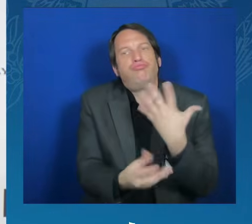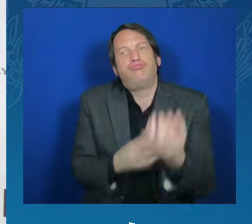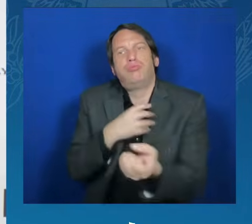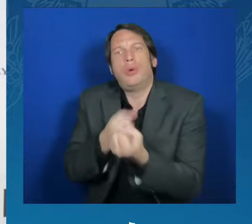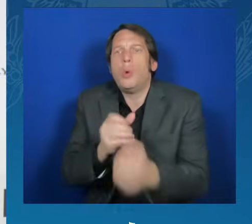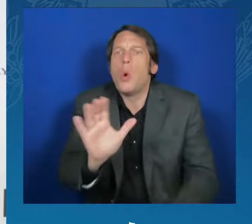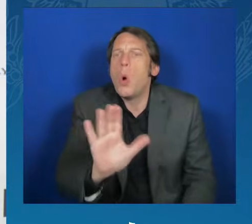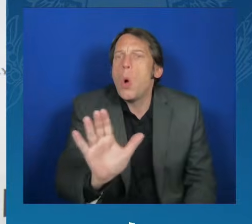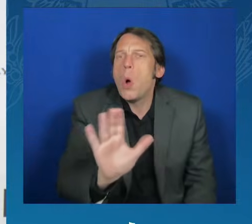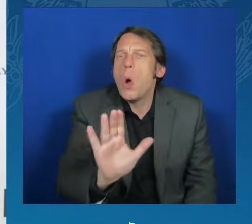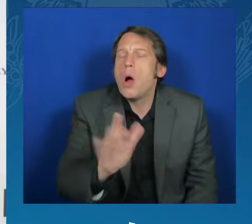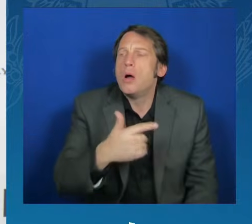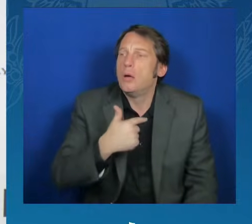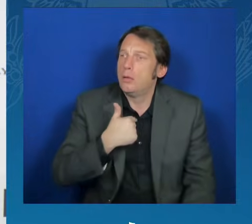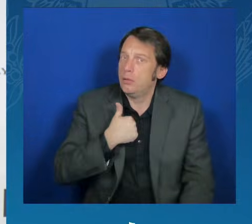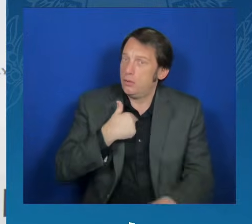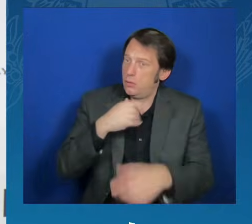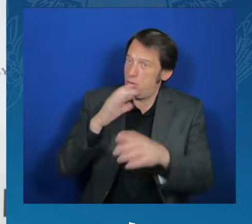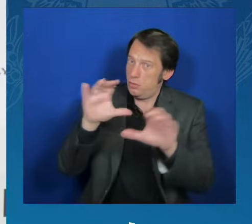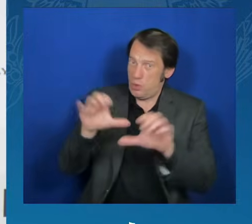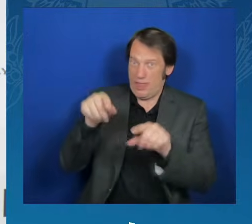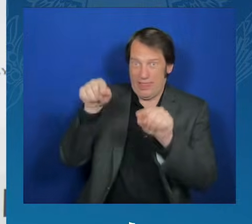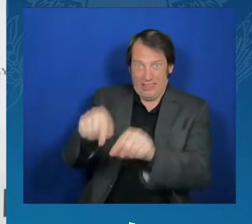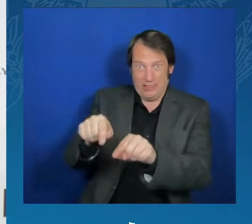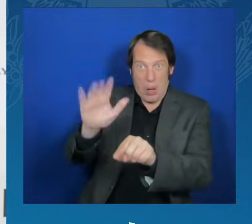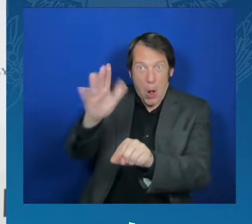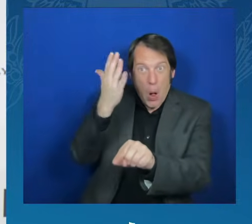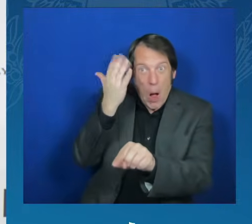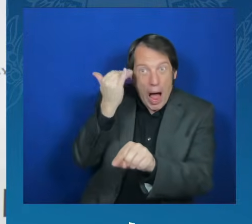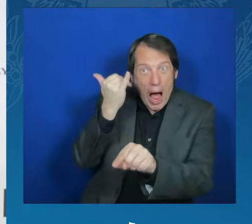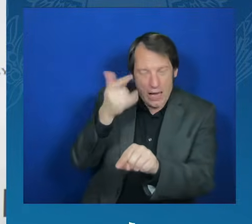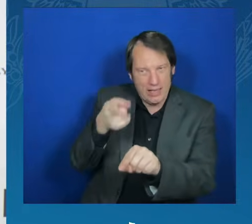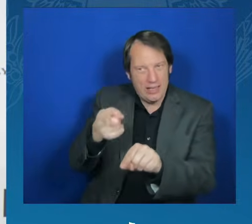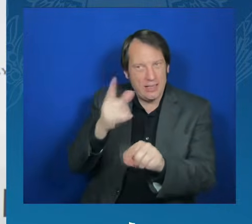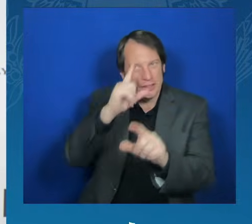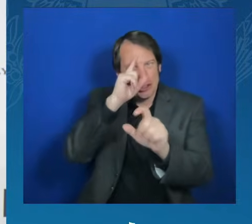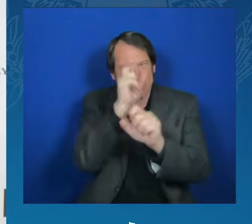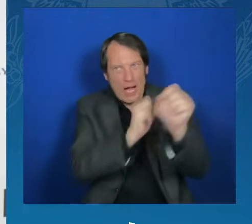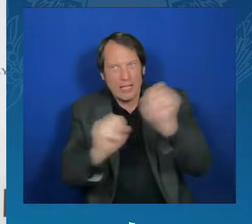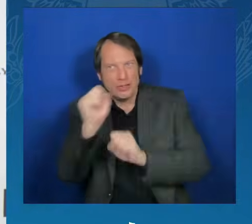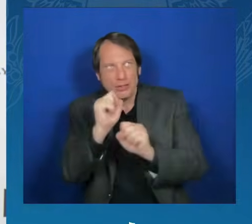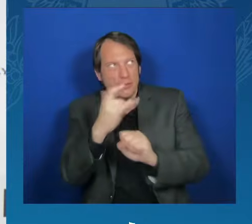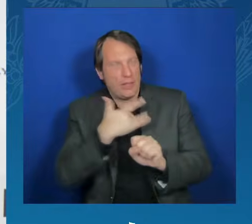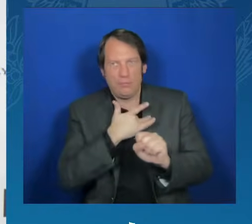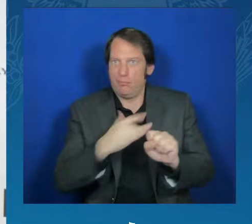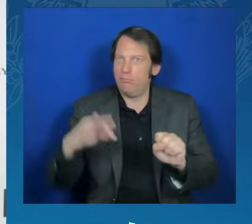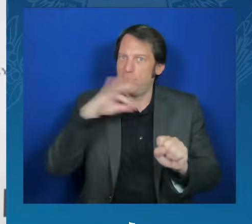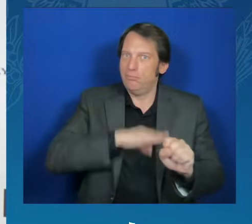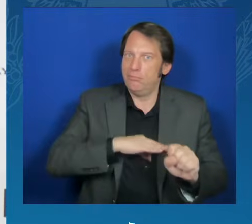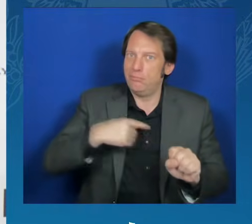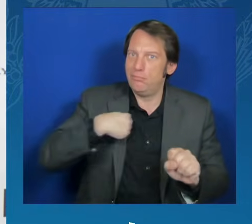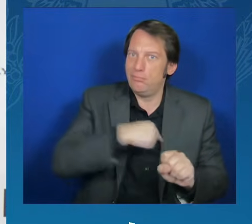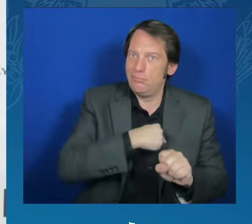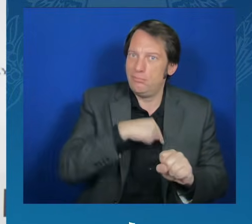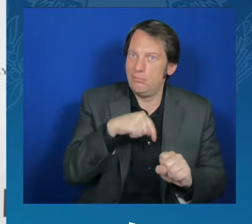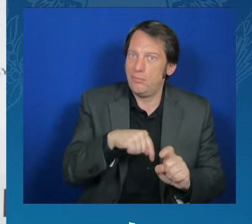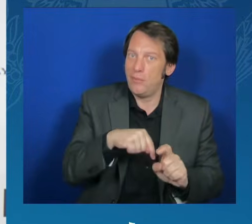I strongly believe America's role of global leadership is to the direct benefit of the American people.